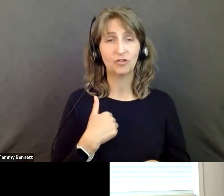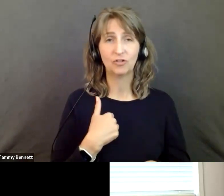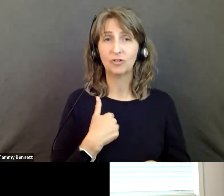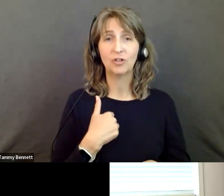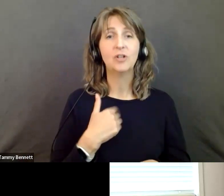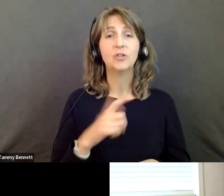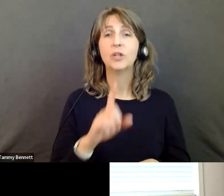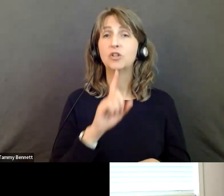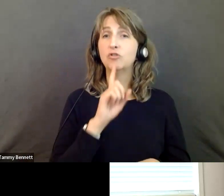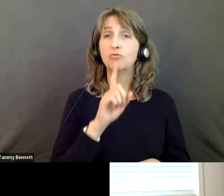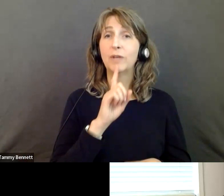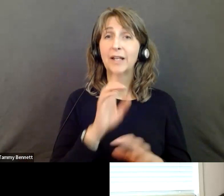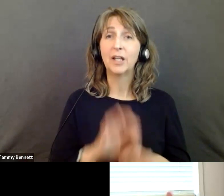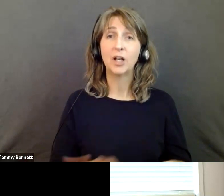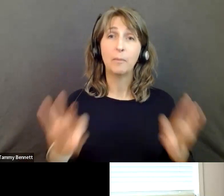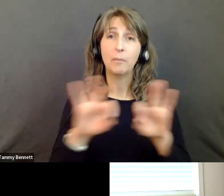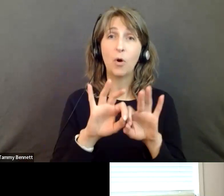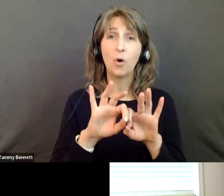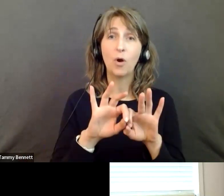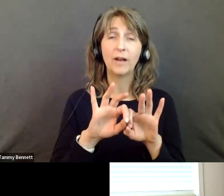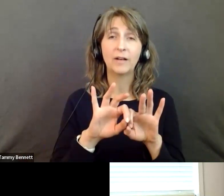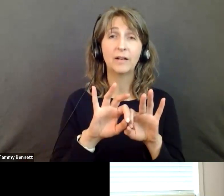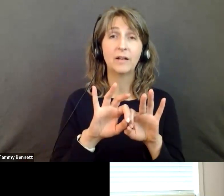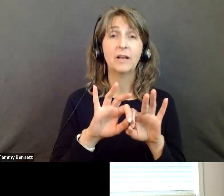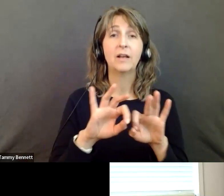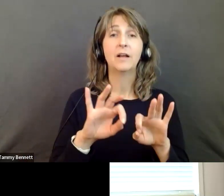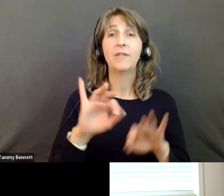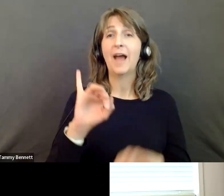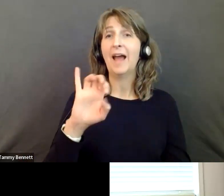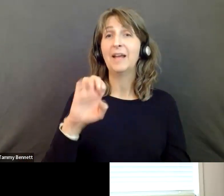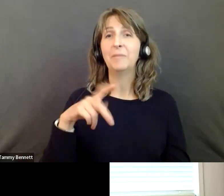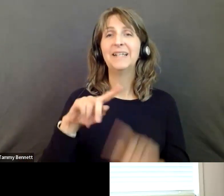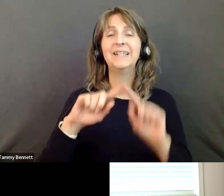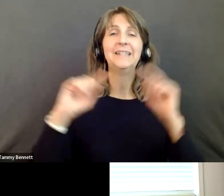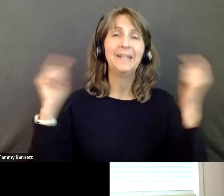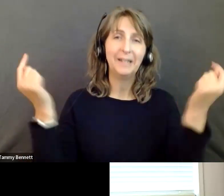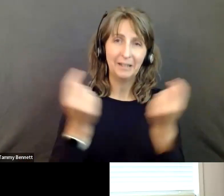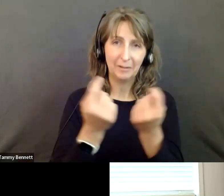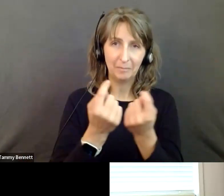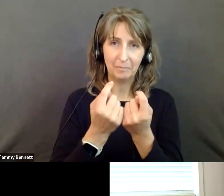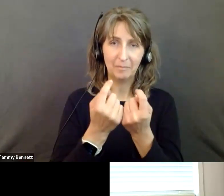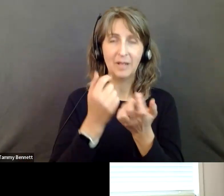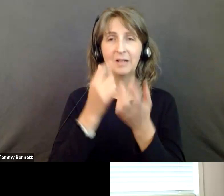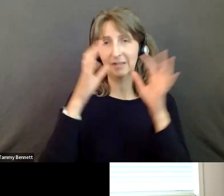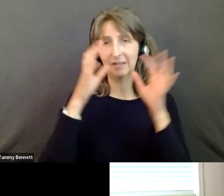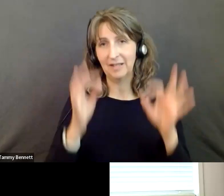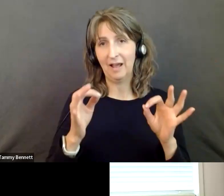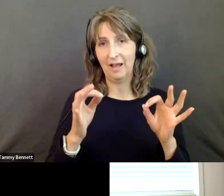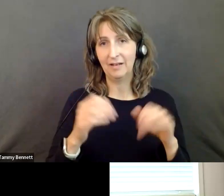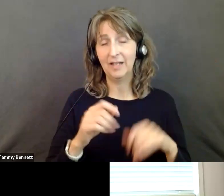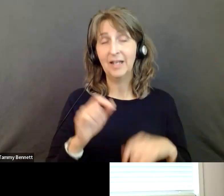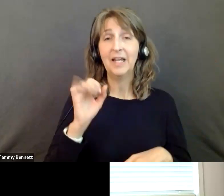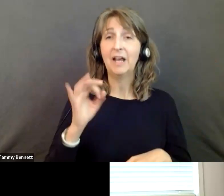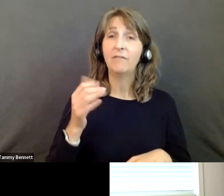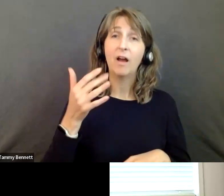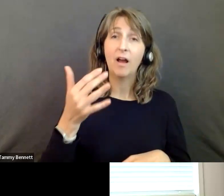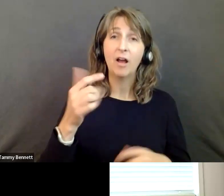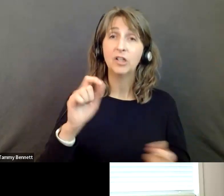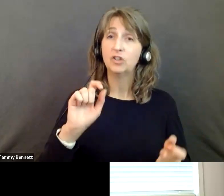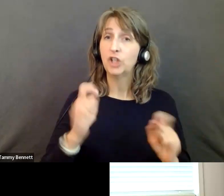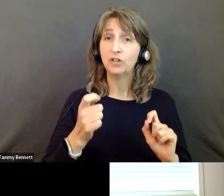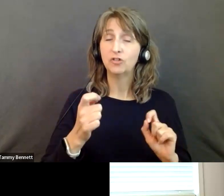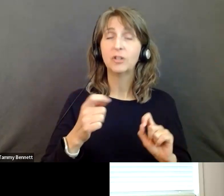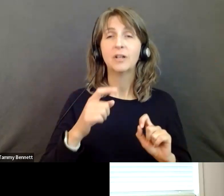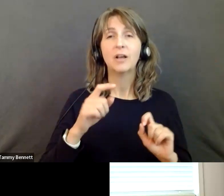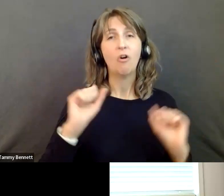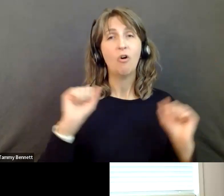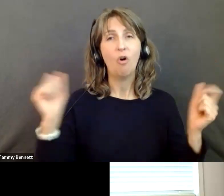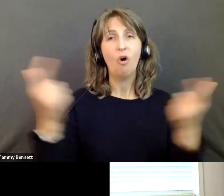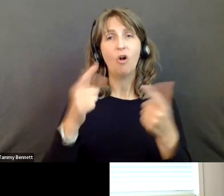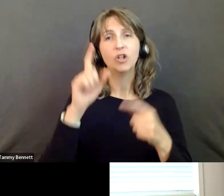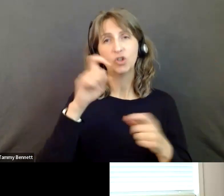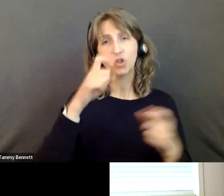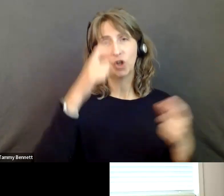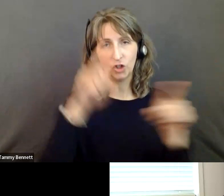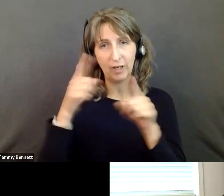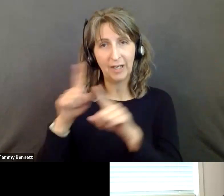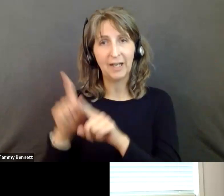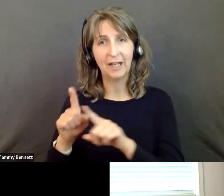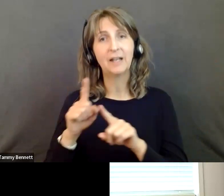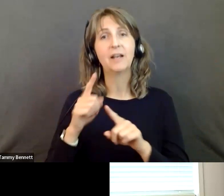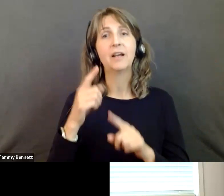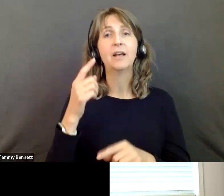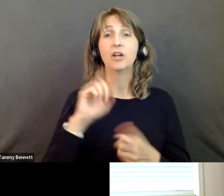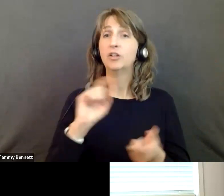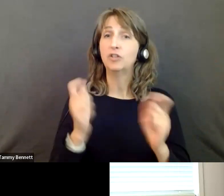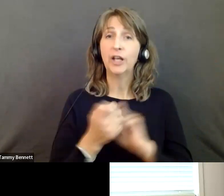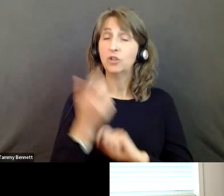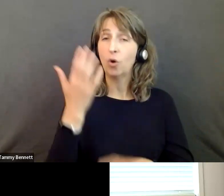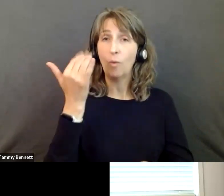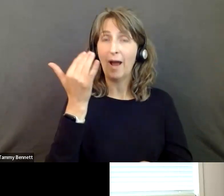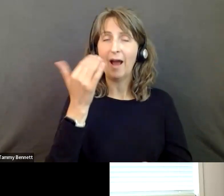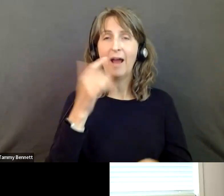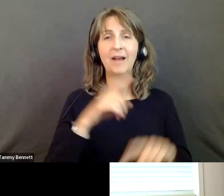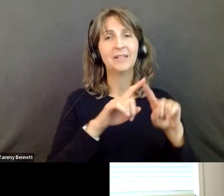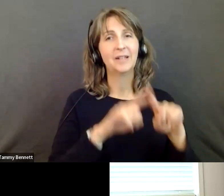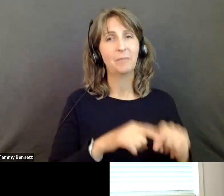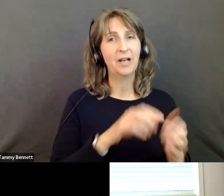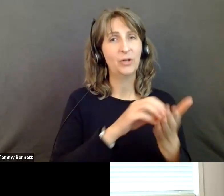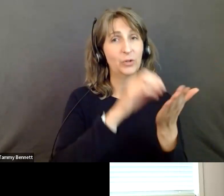And when changes happen, everybody is in agreement that this is the change needs to happen and it's due to the students needs, not the people.